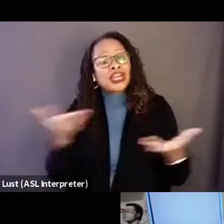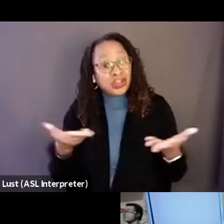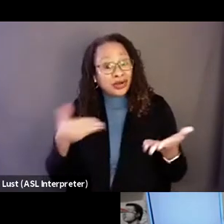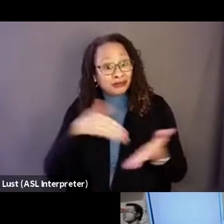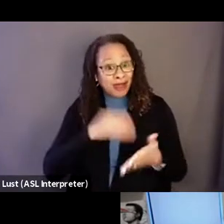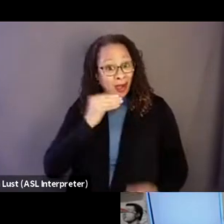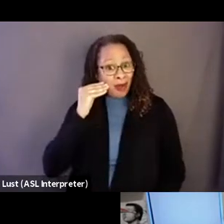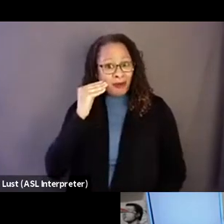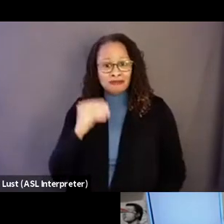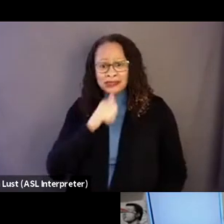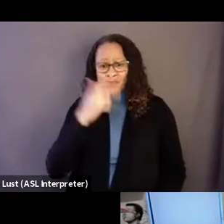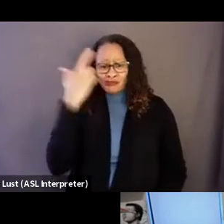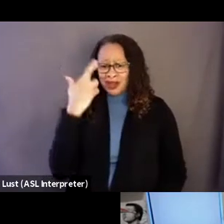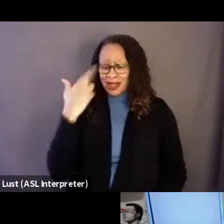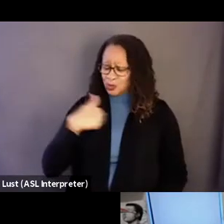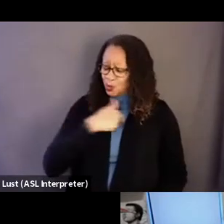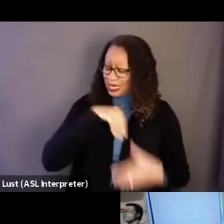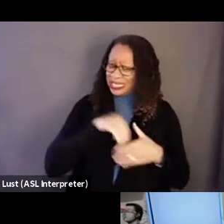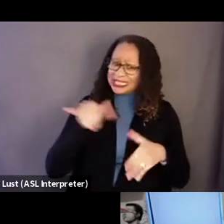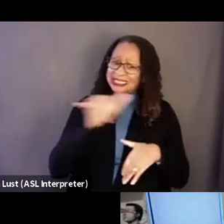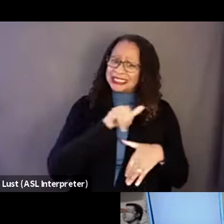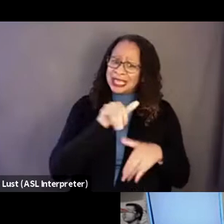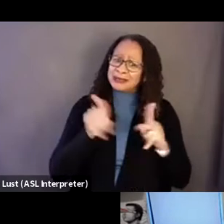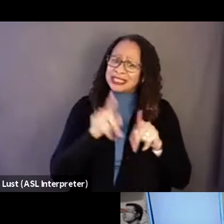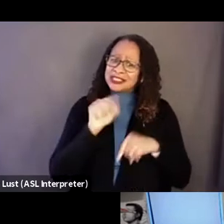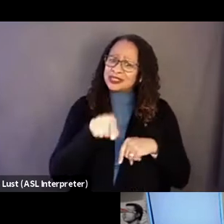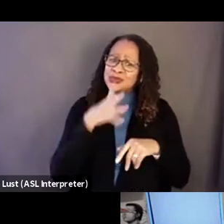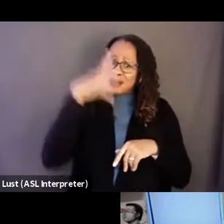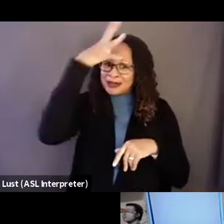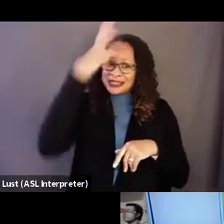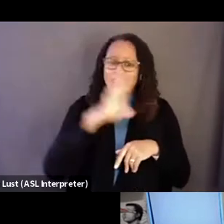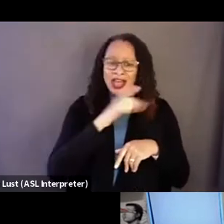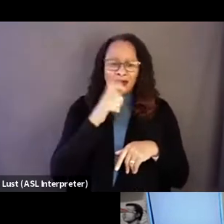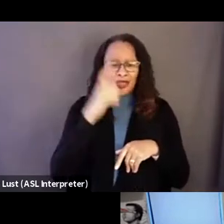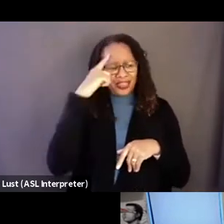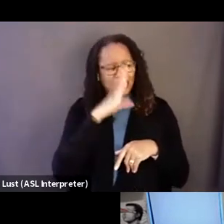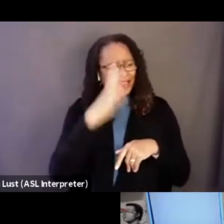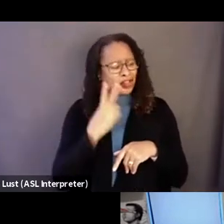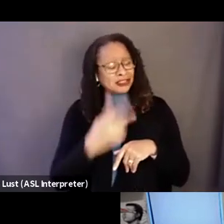that basically we are in the same boat that they are. But, we've never been asked that question before.